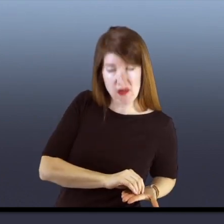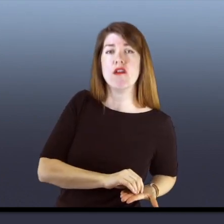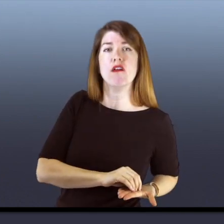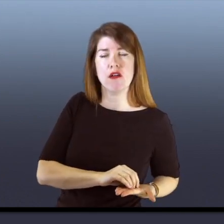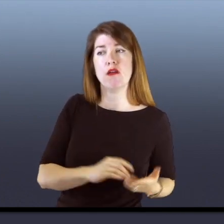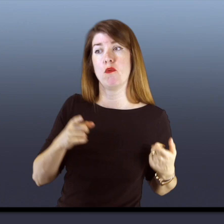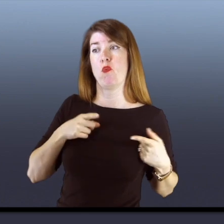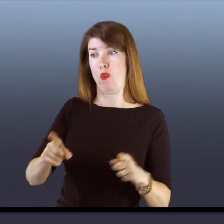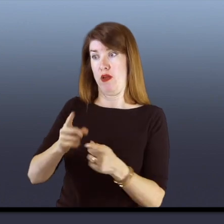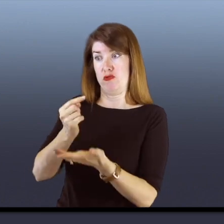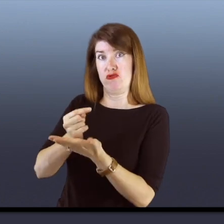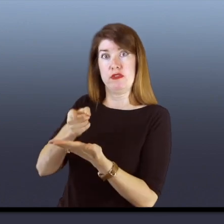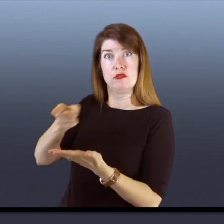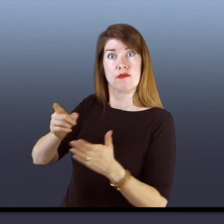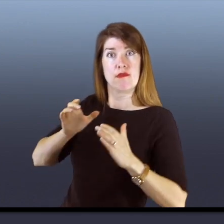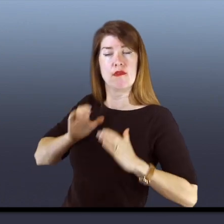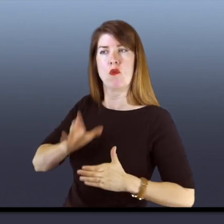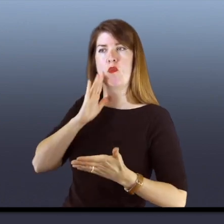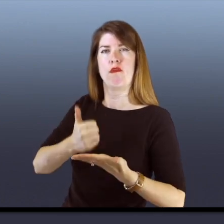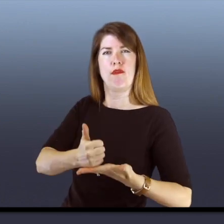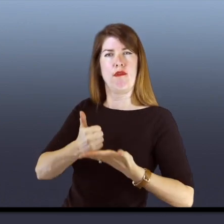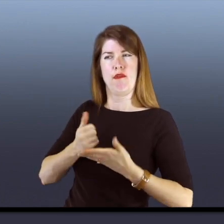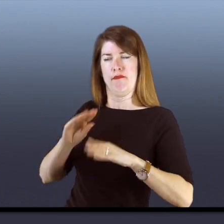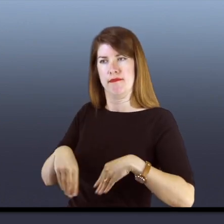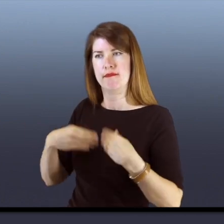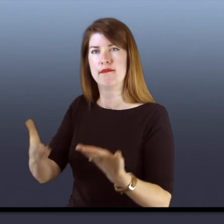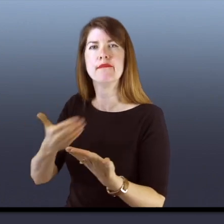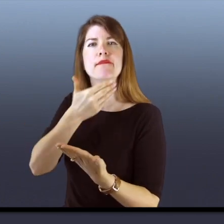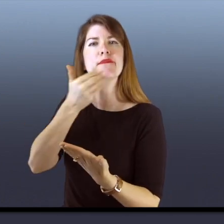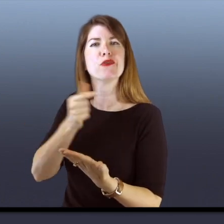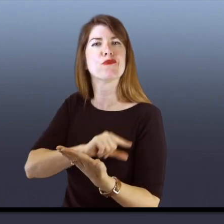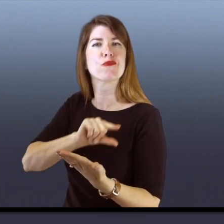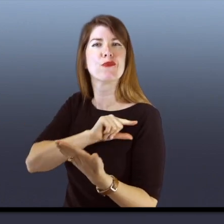or while treating the client will help you provide a better quality of service.